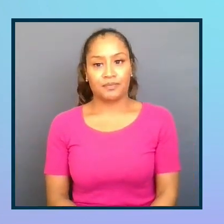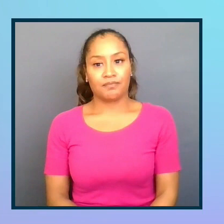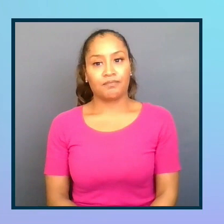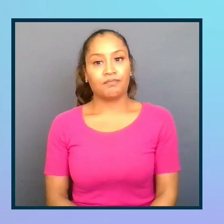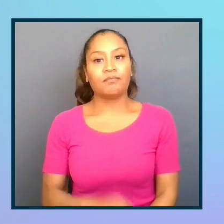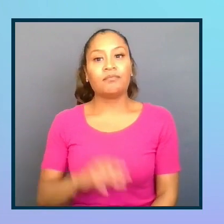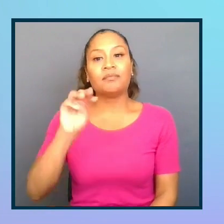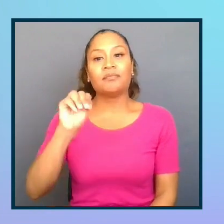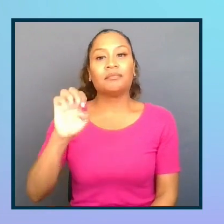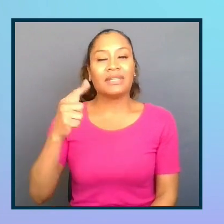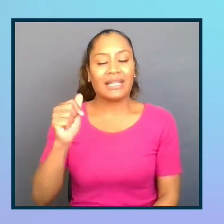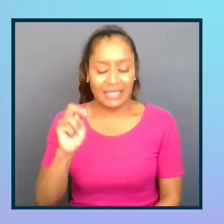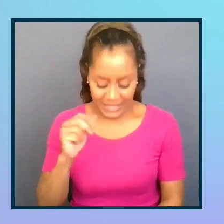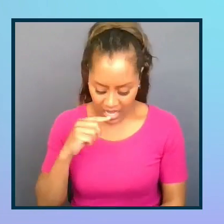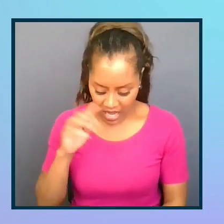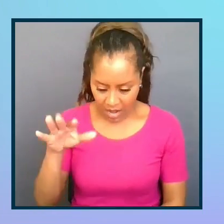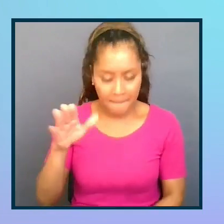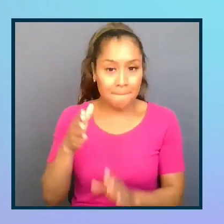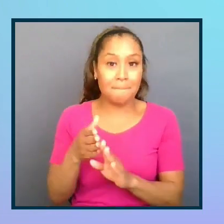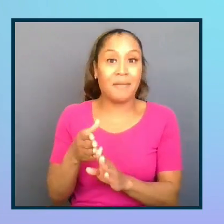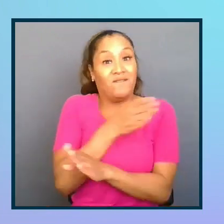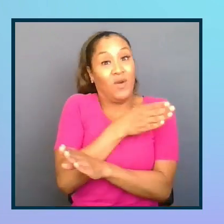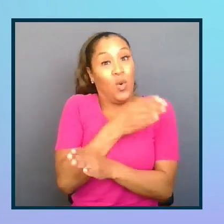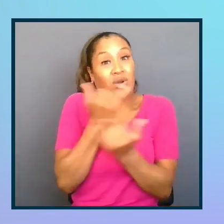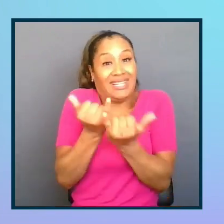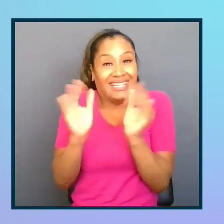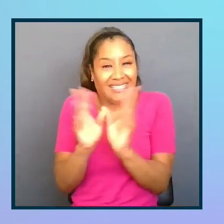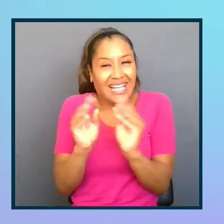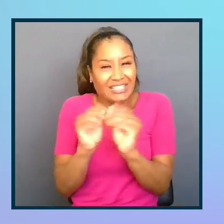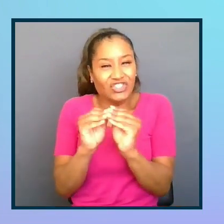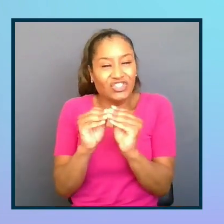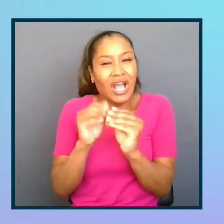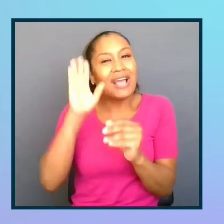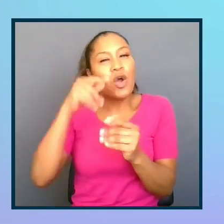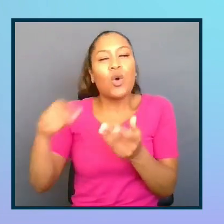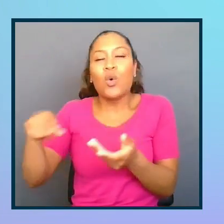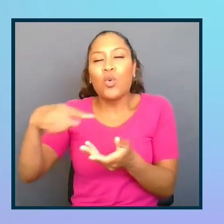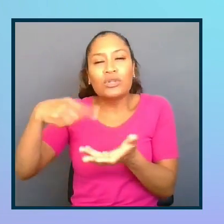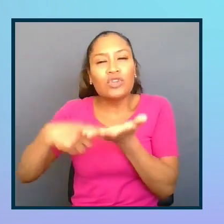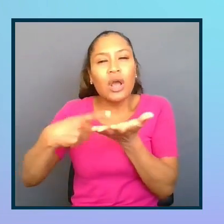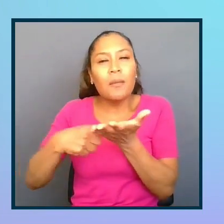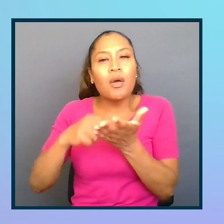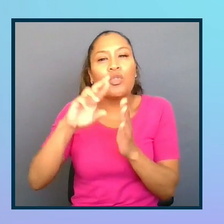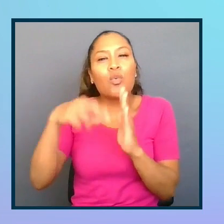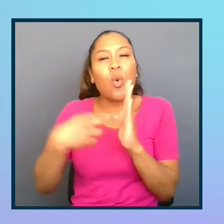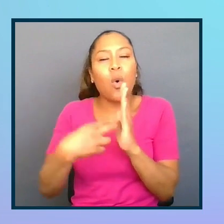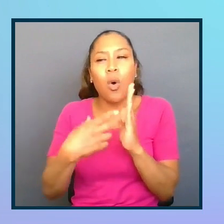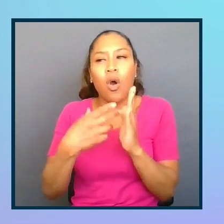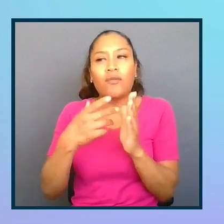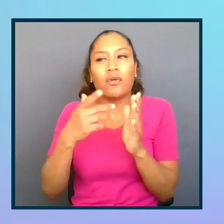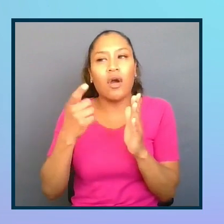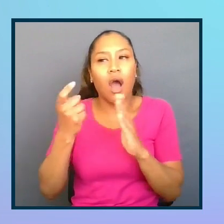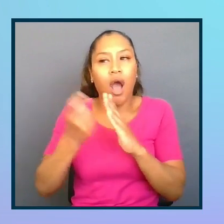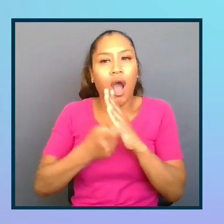I know before today's session, we were talking a little bit about the role of automation in designing accessible products.